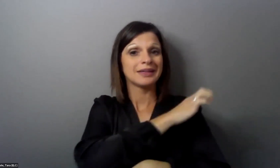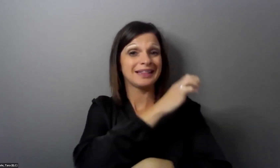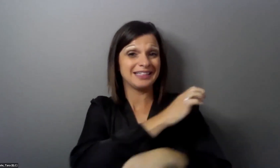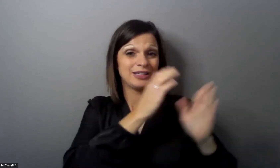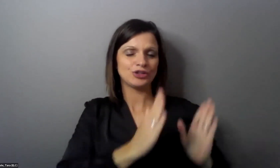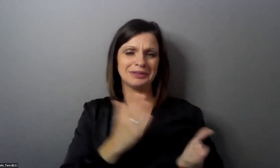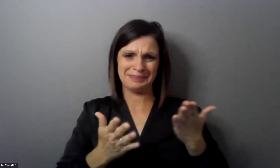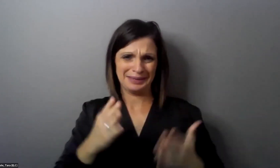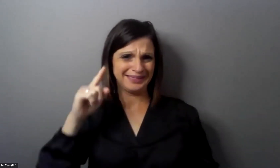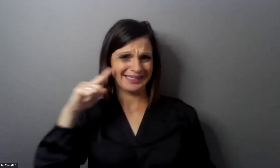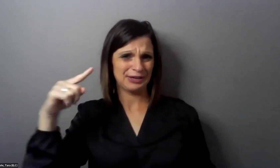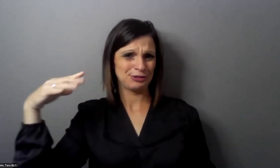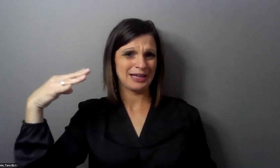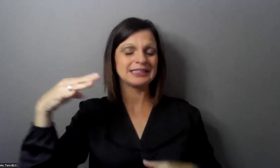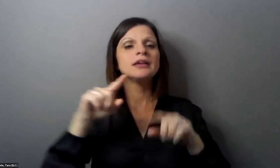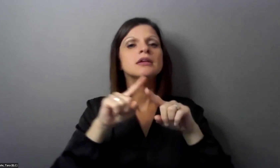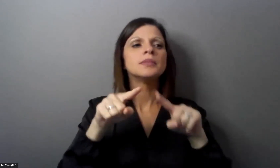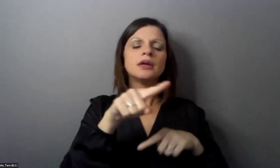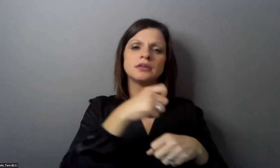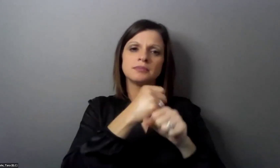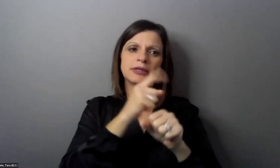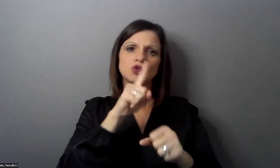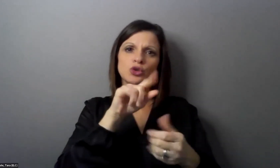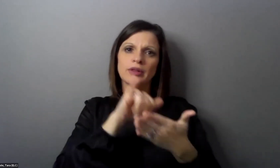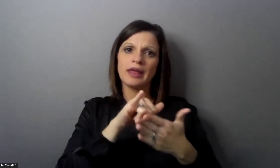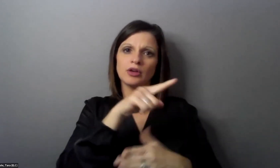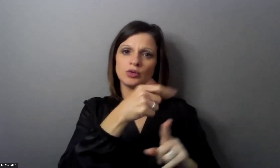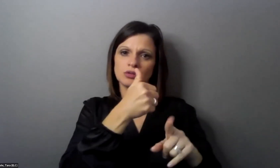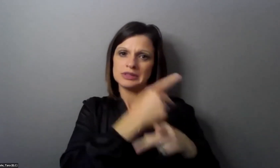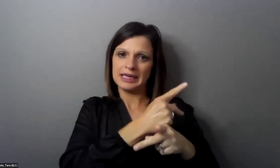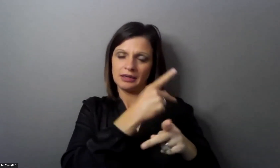Make sure you're taking care of yourself and your up to par with yourself.